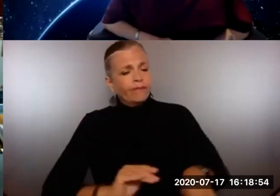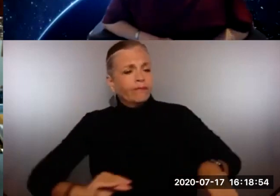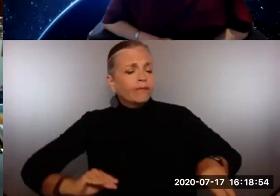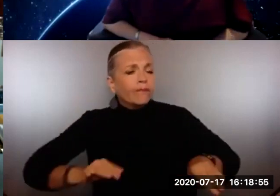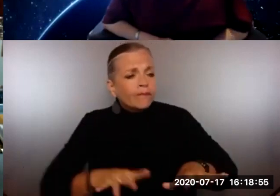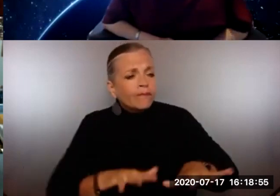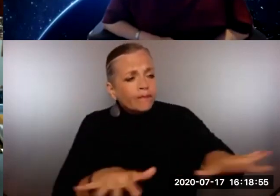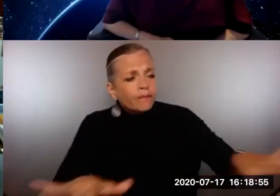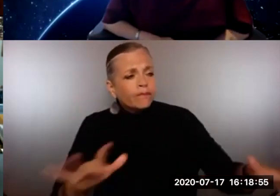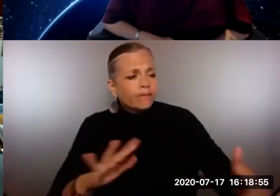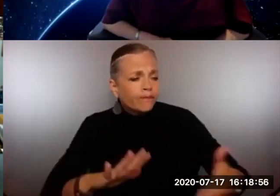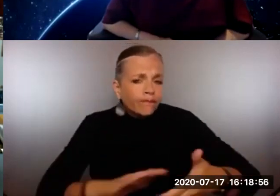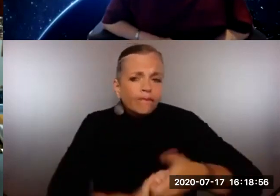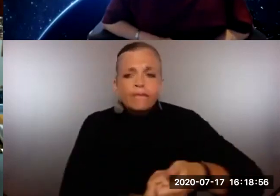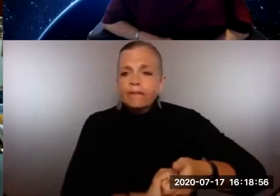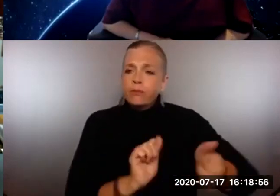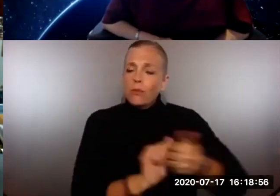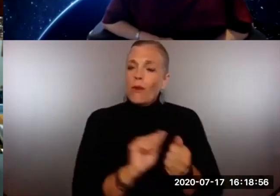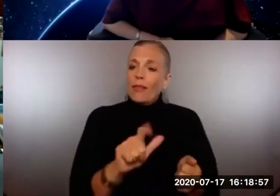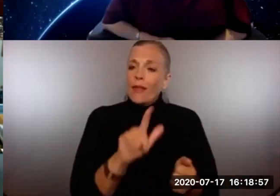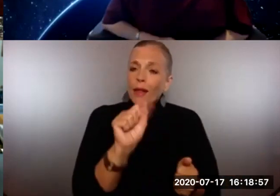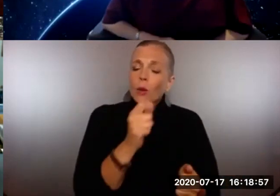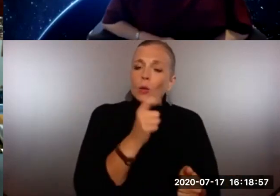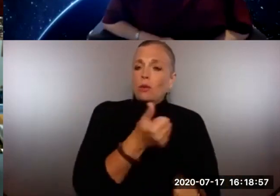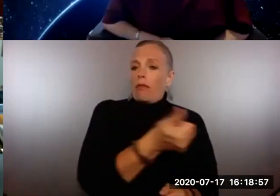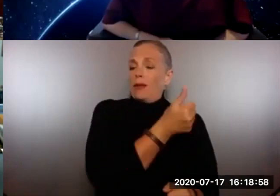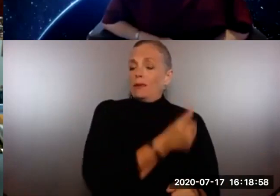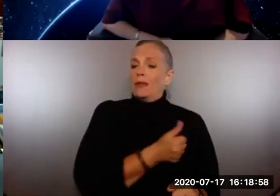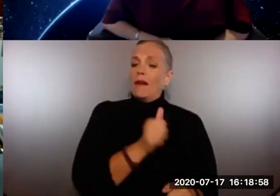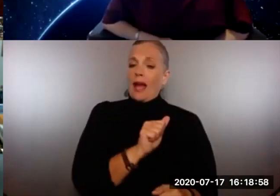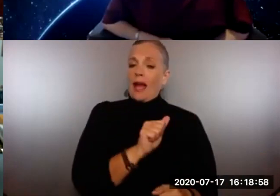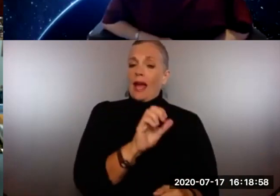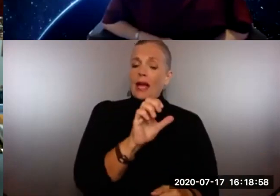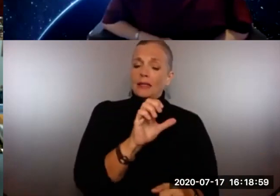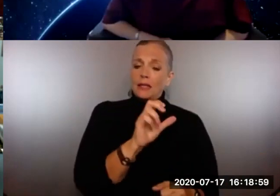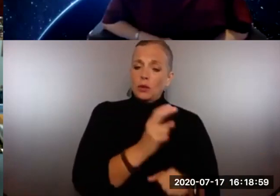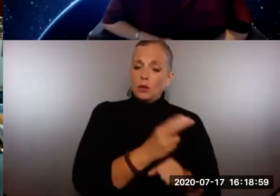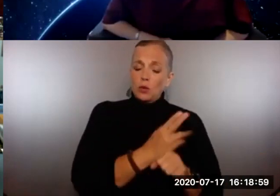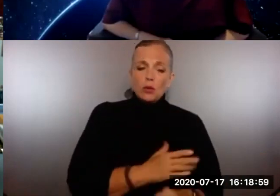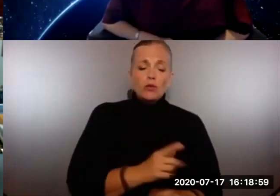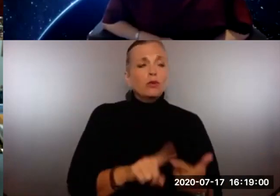are both AAC users, family members of children who